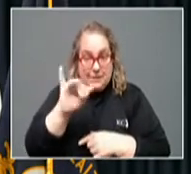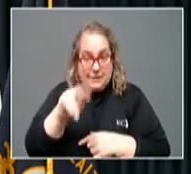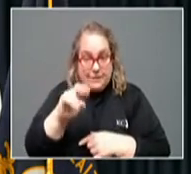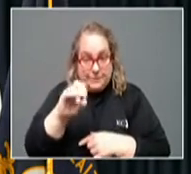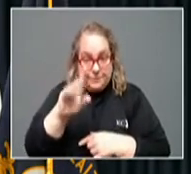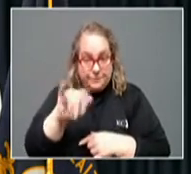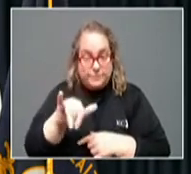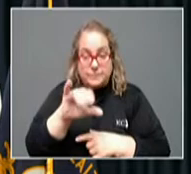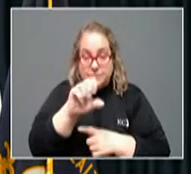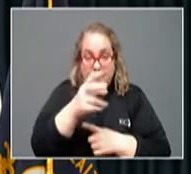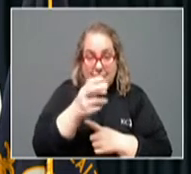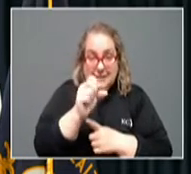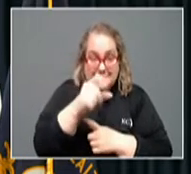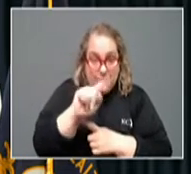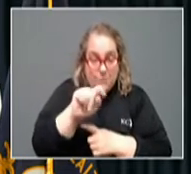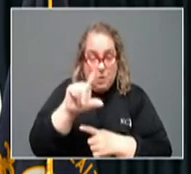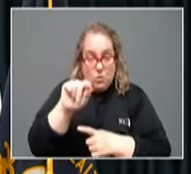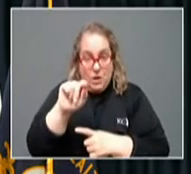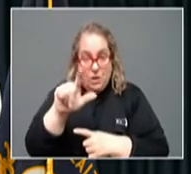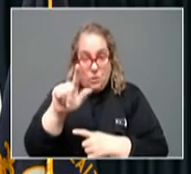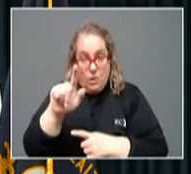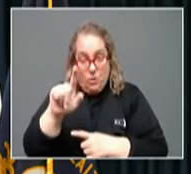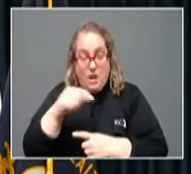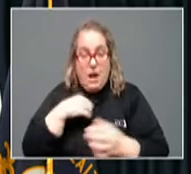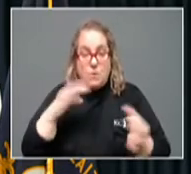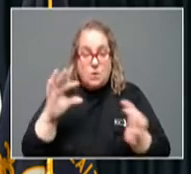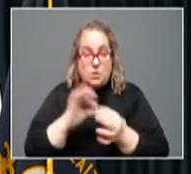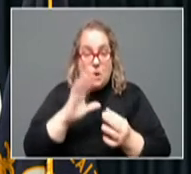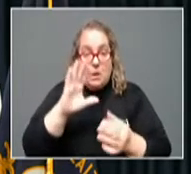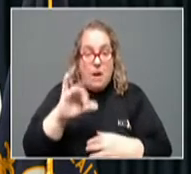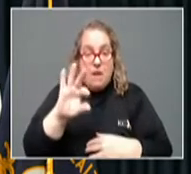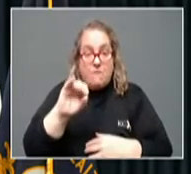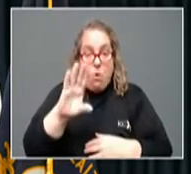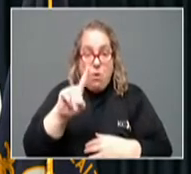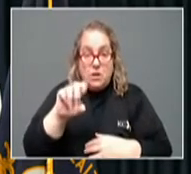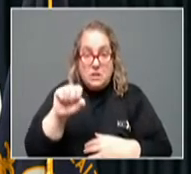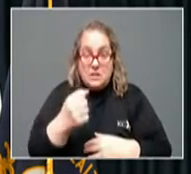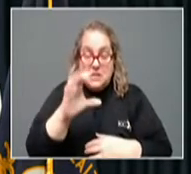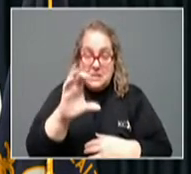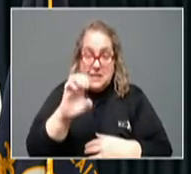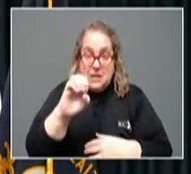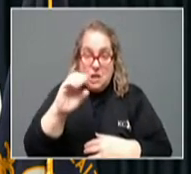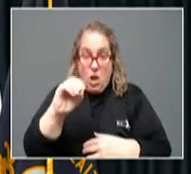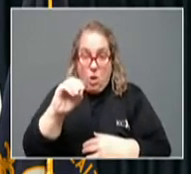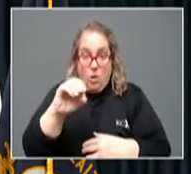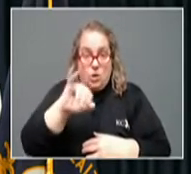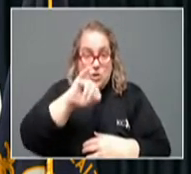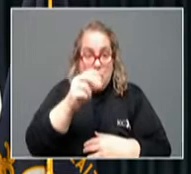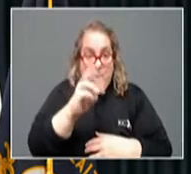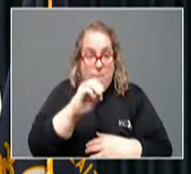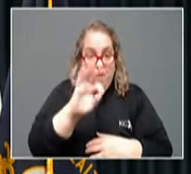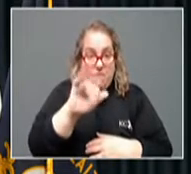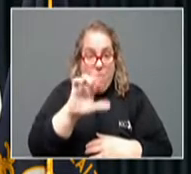joined by Ford's uh Ceo Jim Farley and executive Chair Bill Ford along with